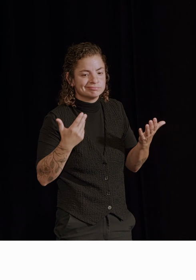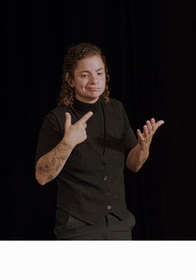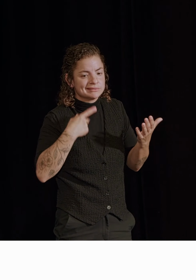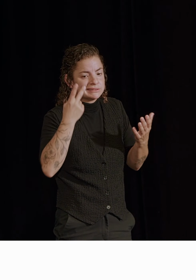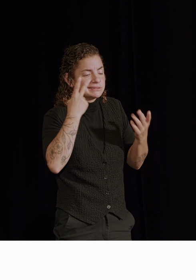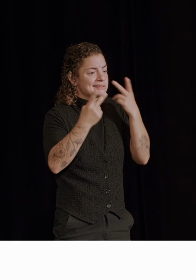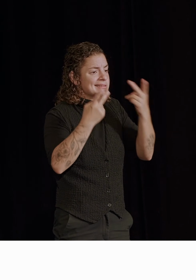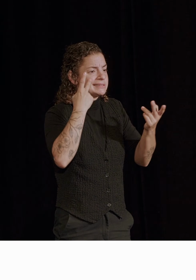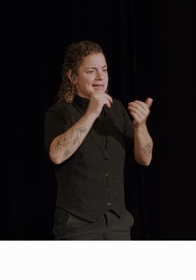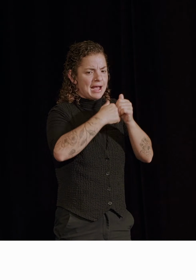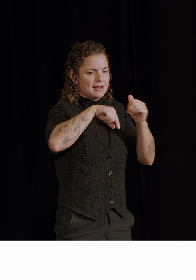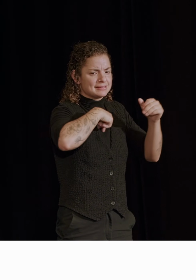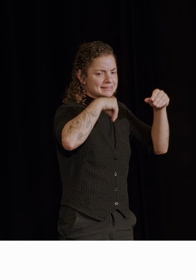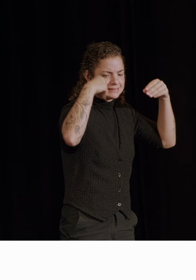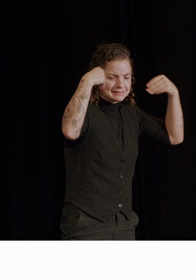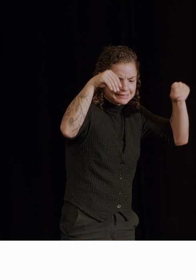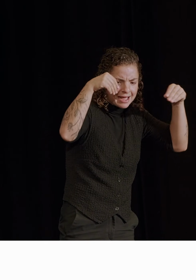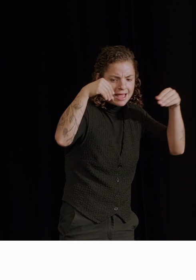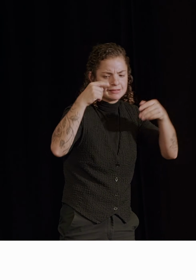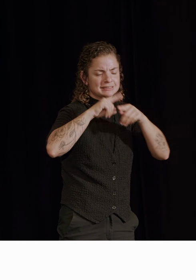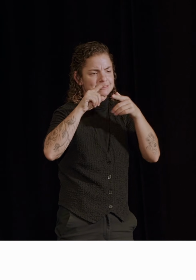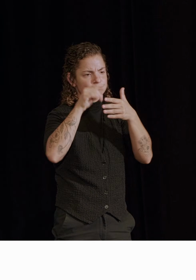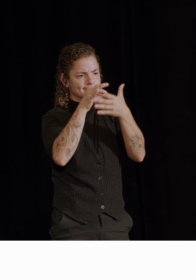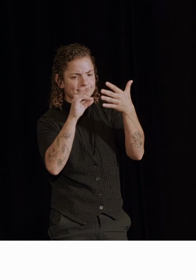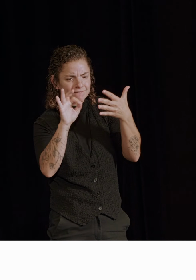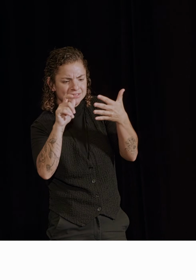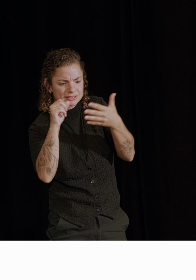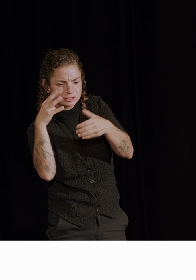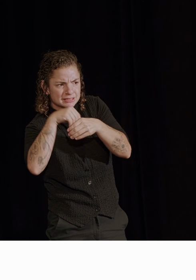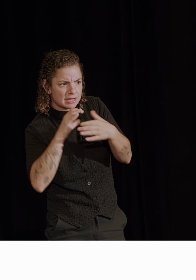I feel a lot of pride that one of the biggest ones was nudged a